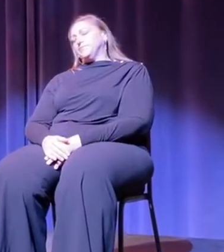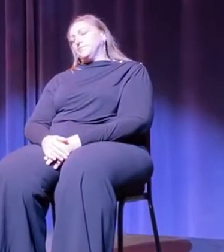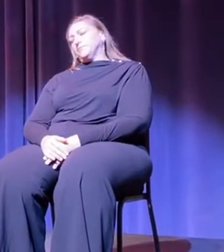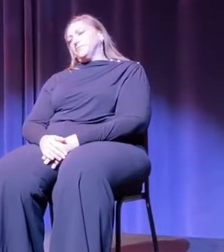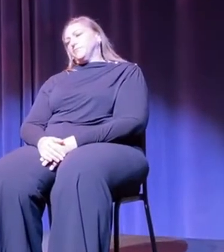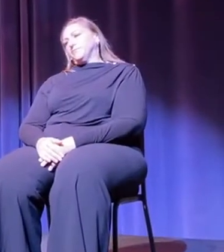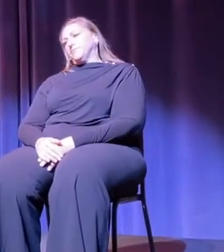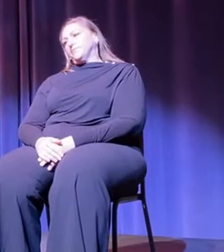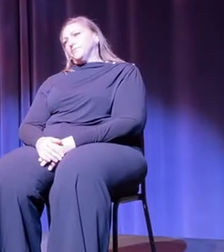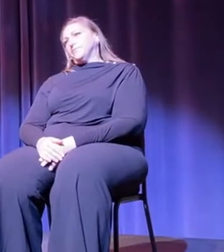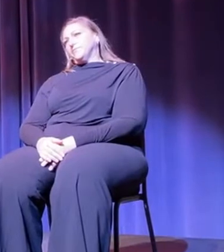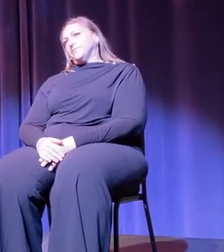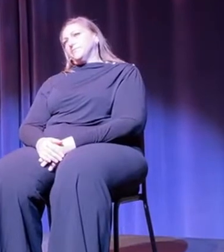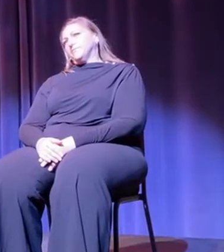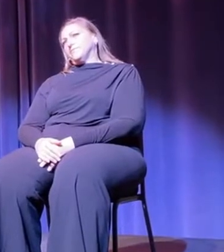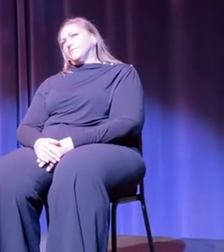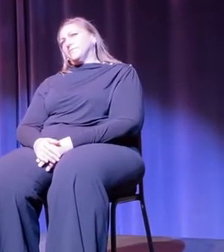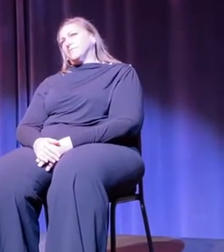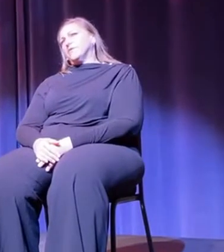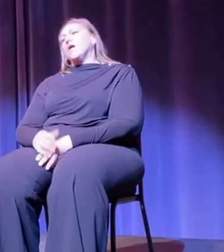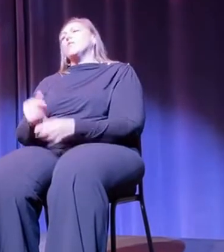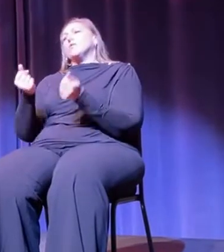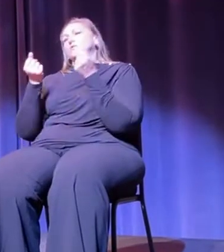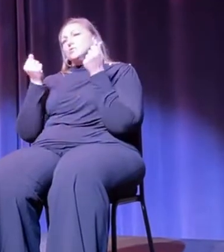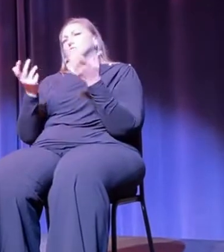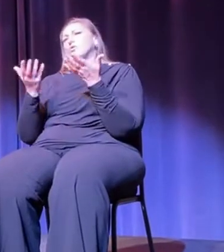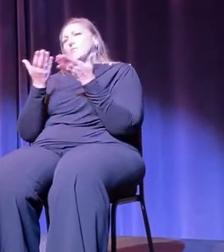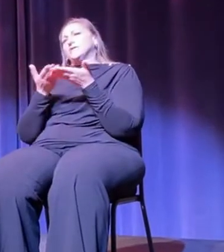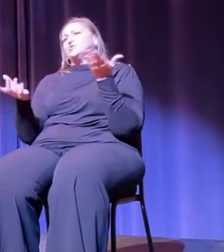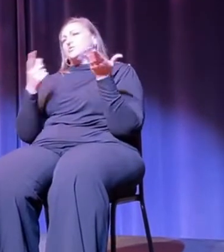There's so much to say on that, but I think maybe briefly I'll say